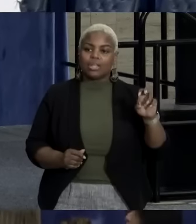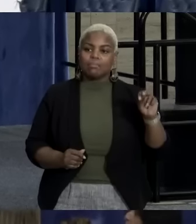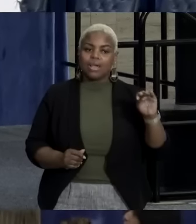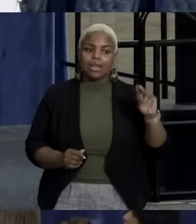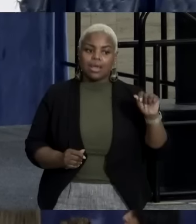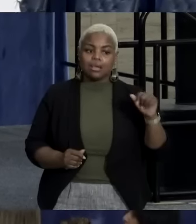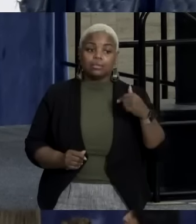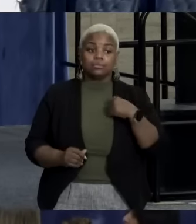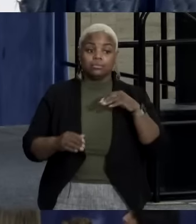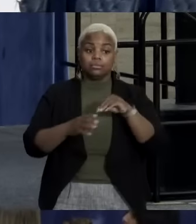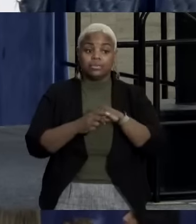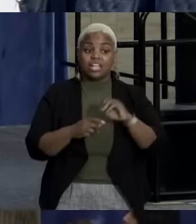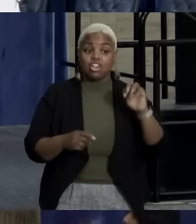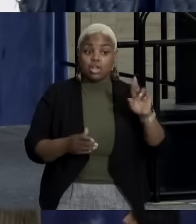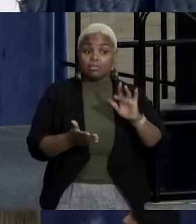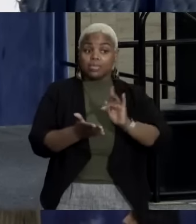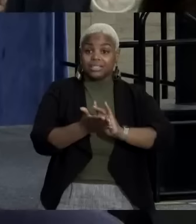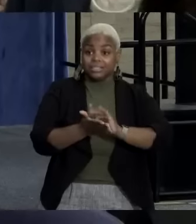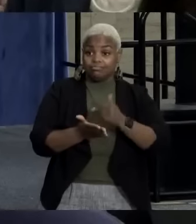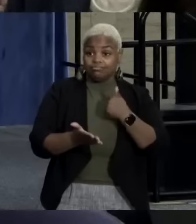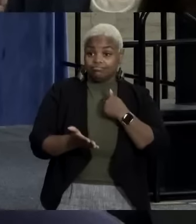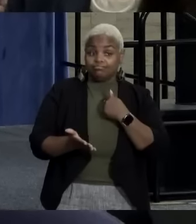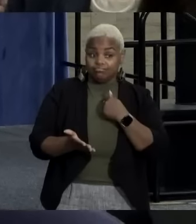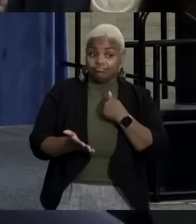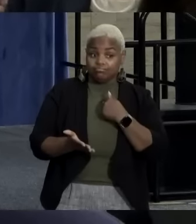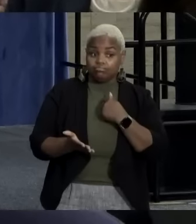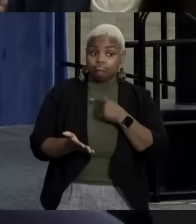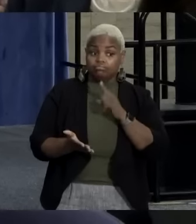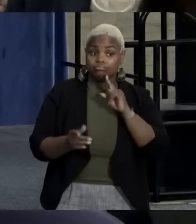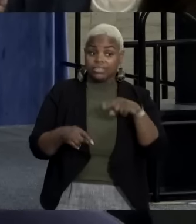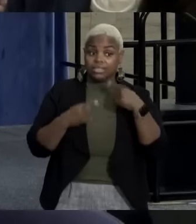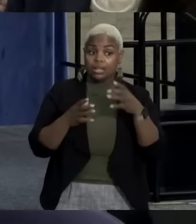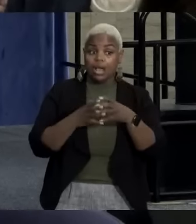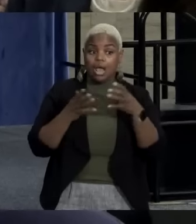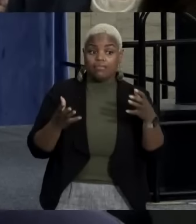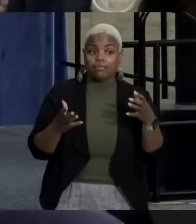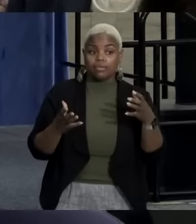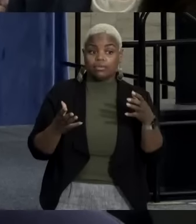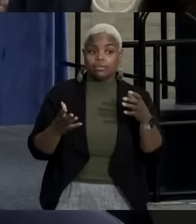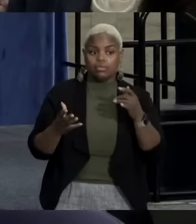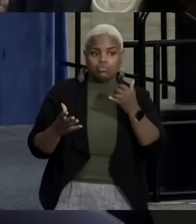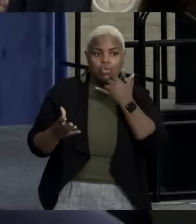and it is insane how much dogma there is and how long it actually takes for